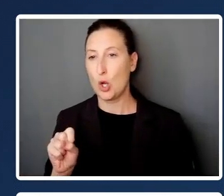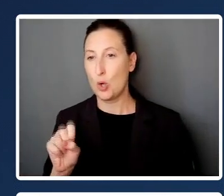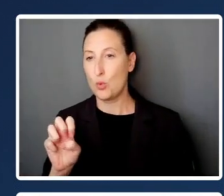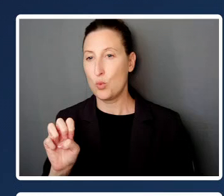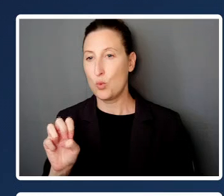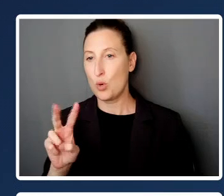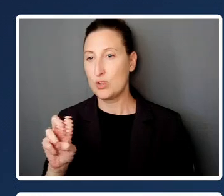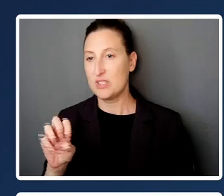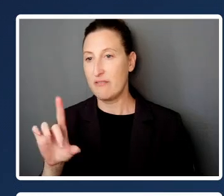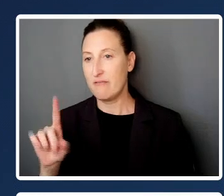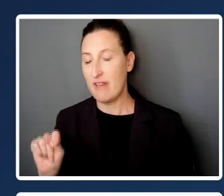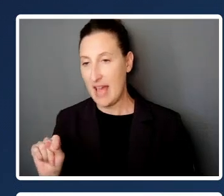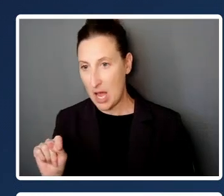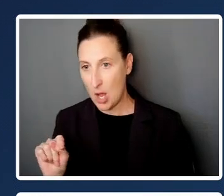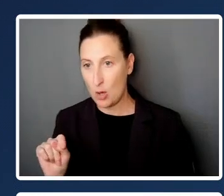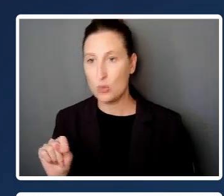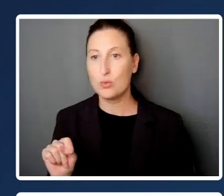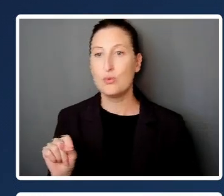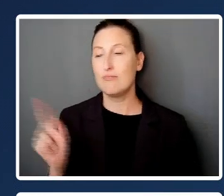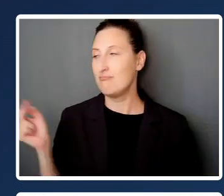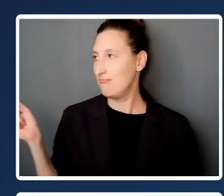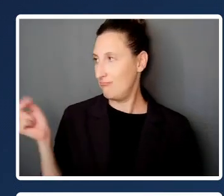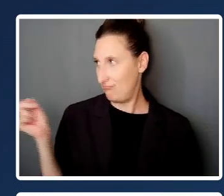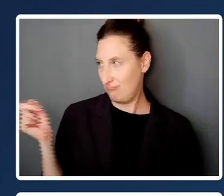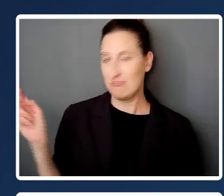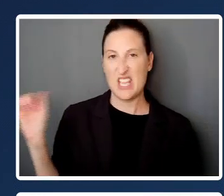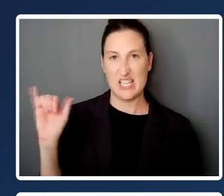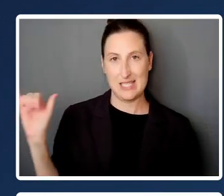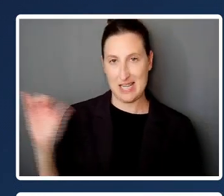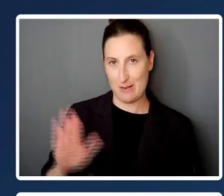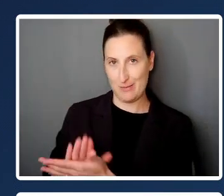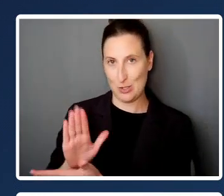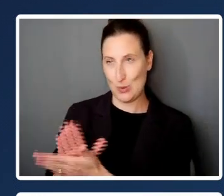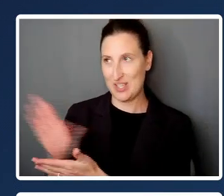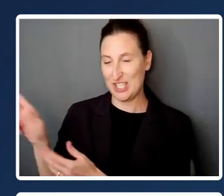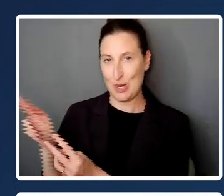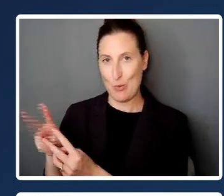the Youth Stamp Collective. So, that was also a fun connection point between these two projects.